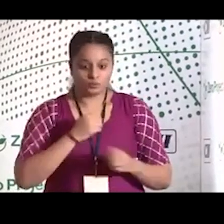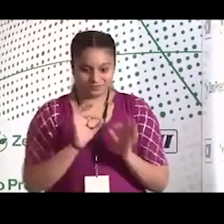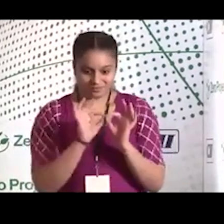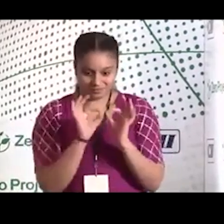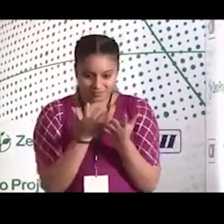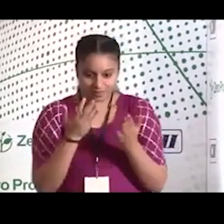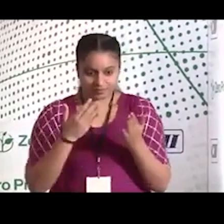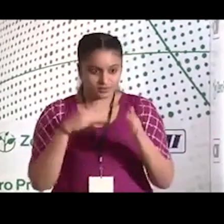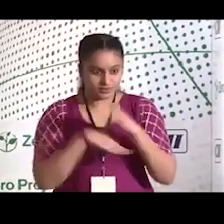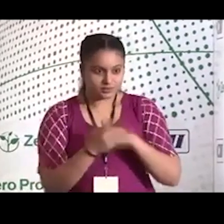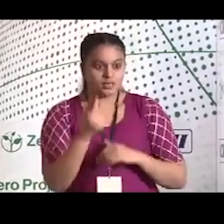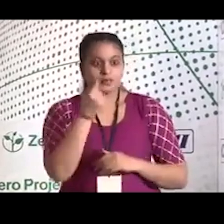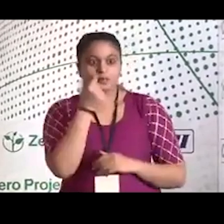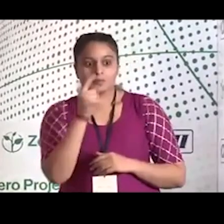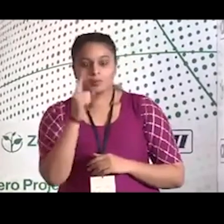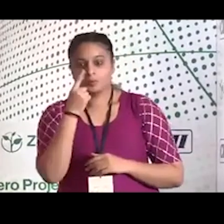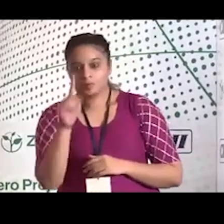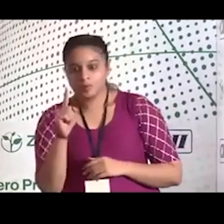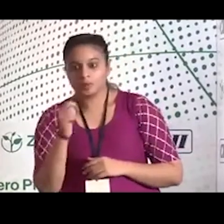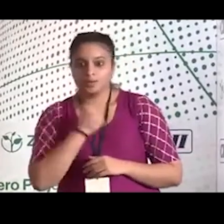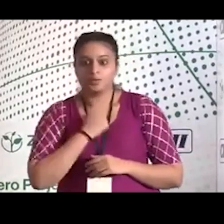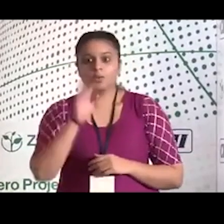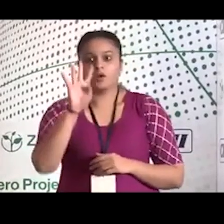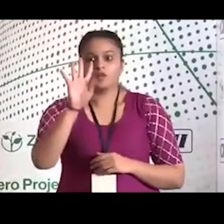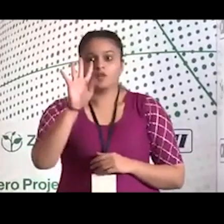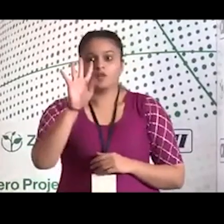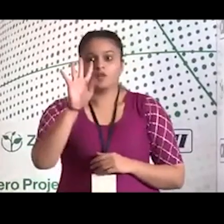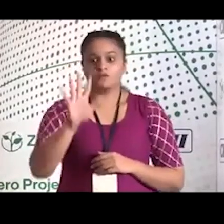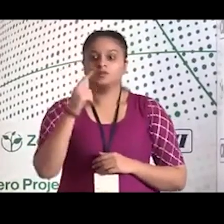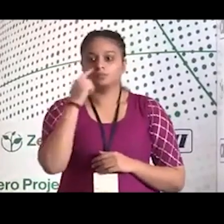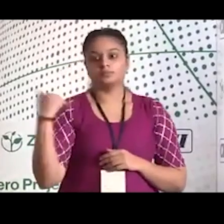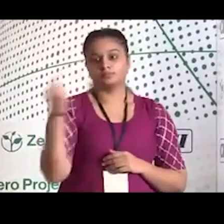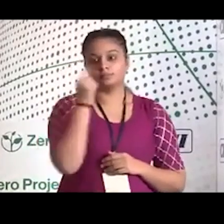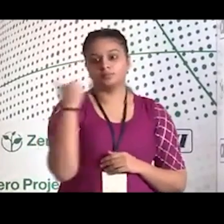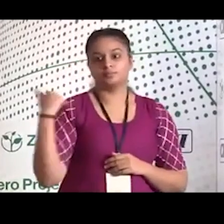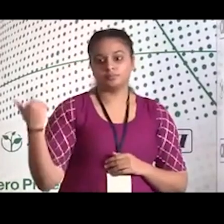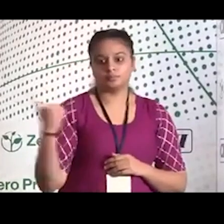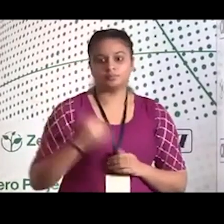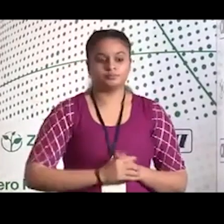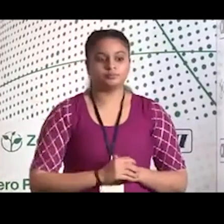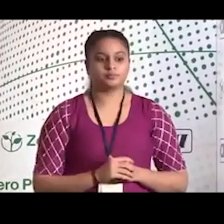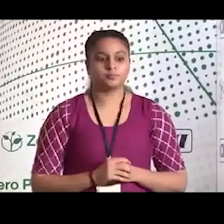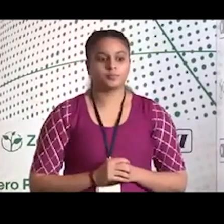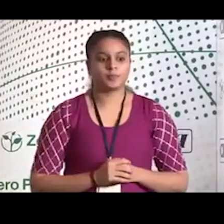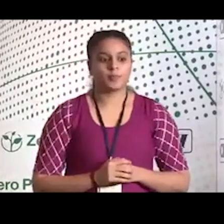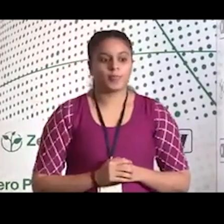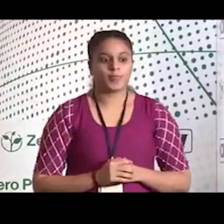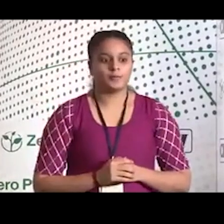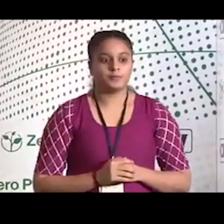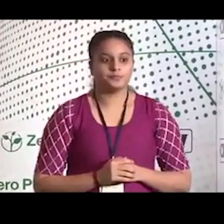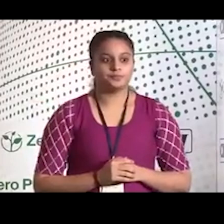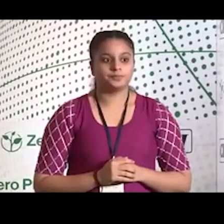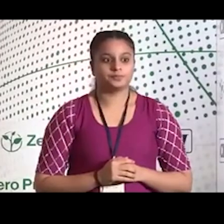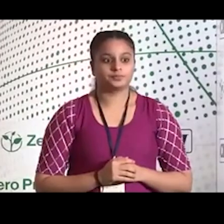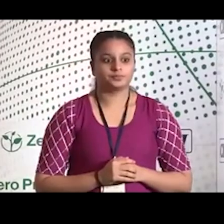but Iraq in the medium term two by two Men by Miriam